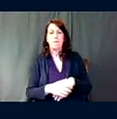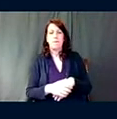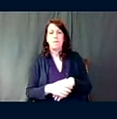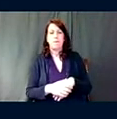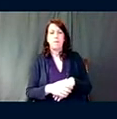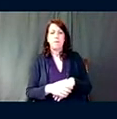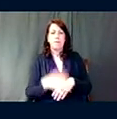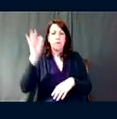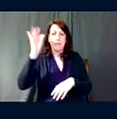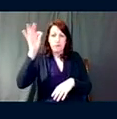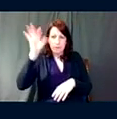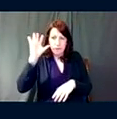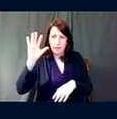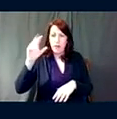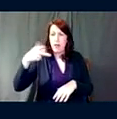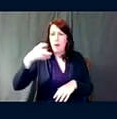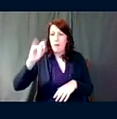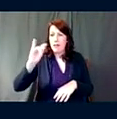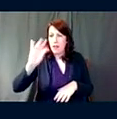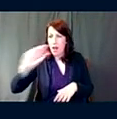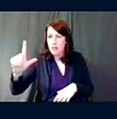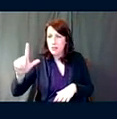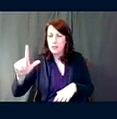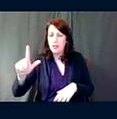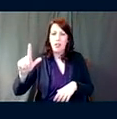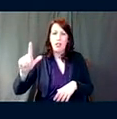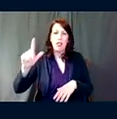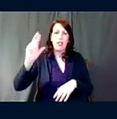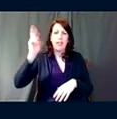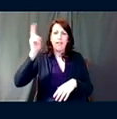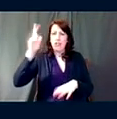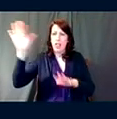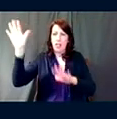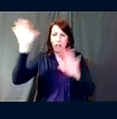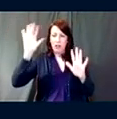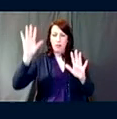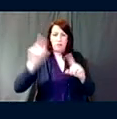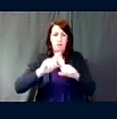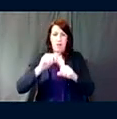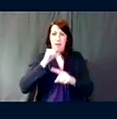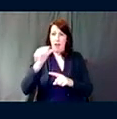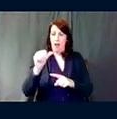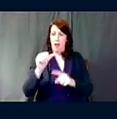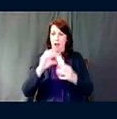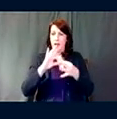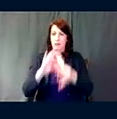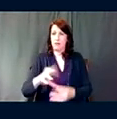CHURCHES, WE WORK WITH PENTECOSTAL EVANGELICAL, ALL